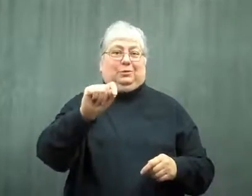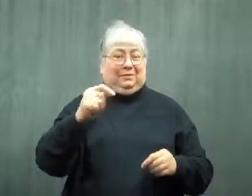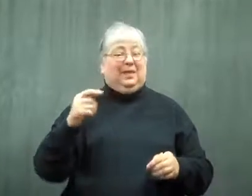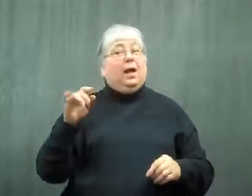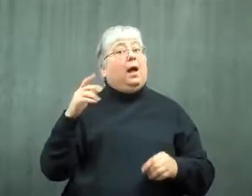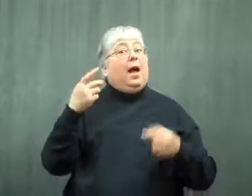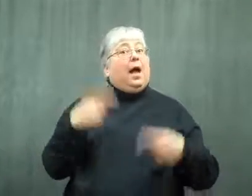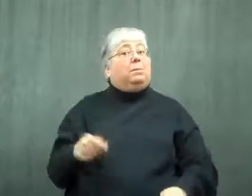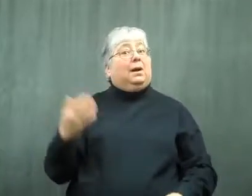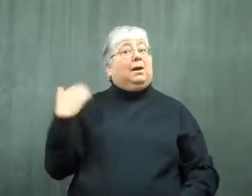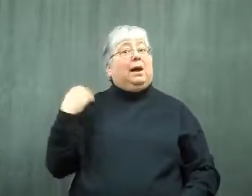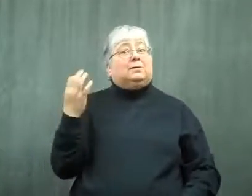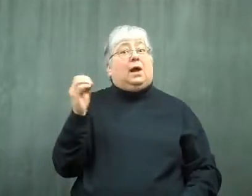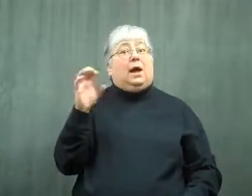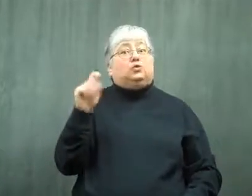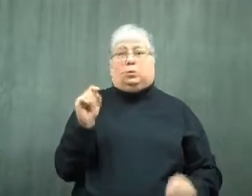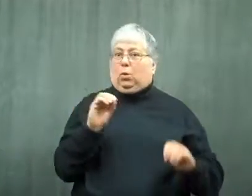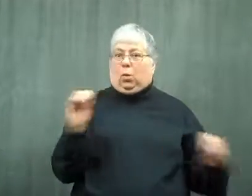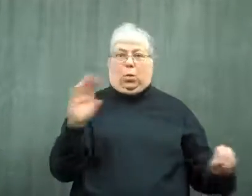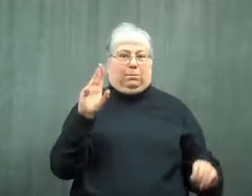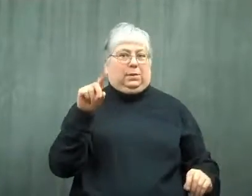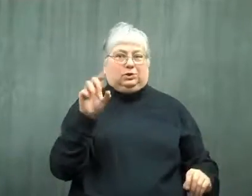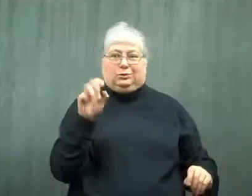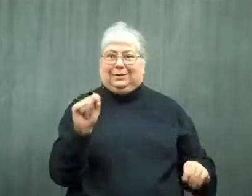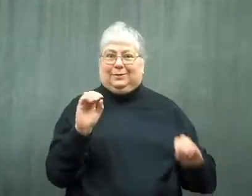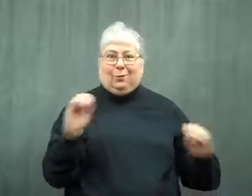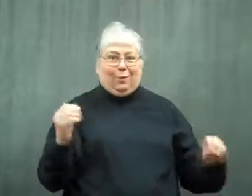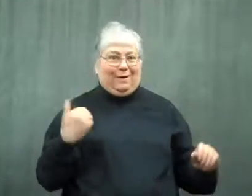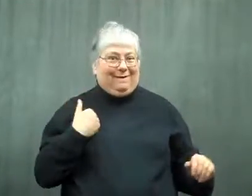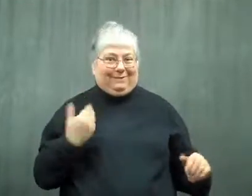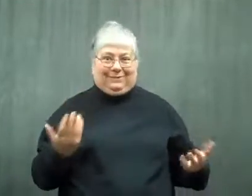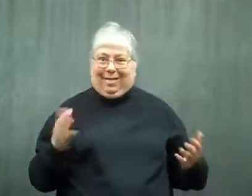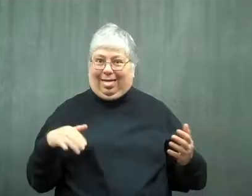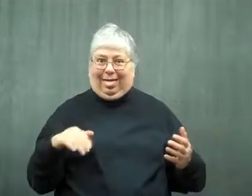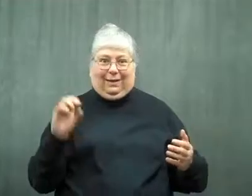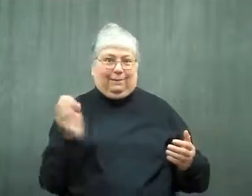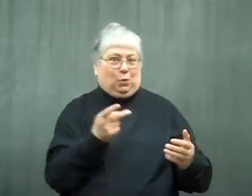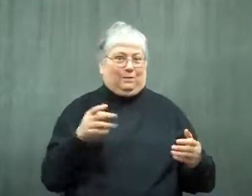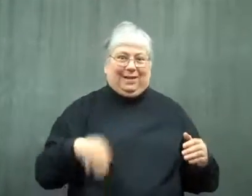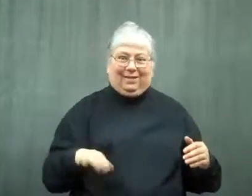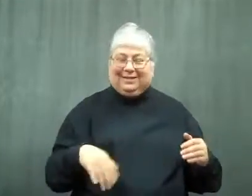There was no budget approved last October.